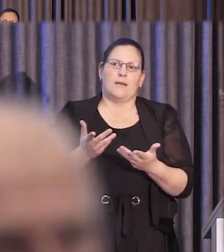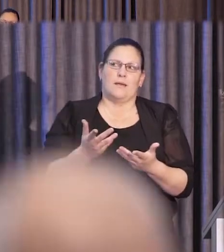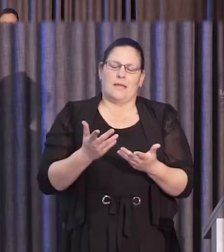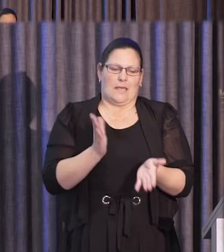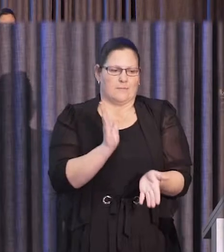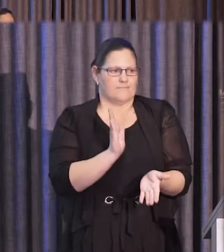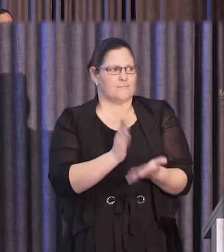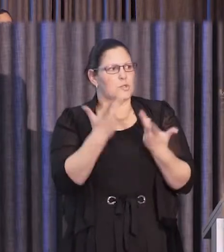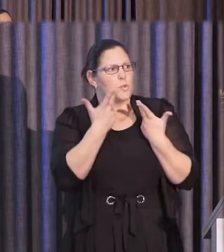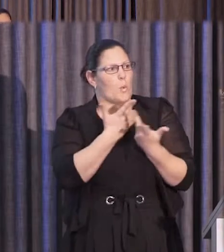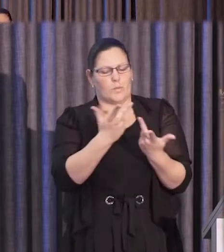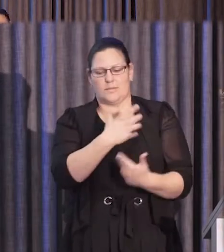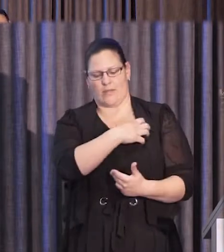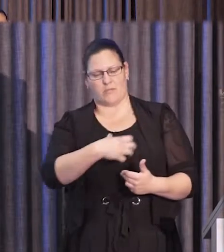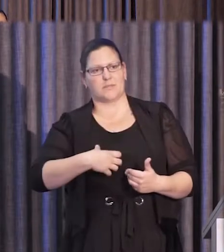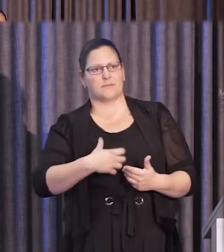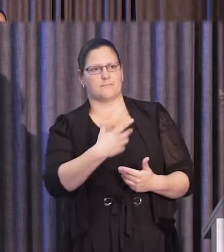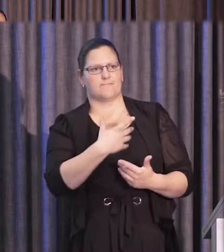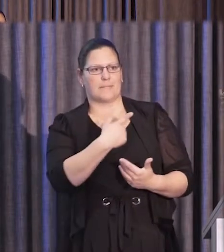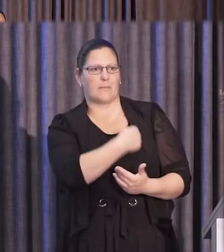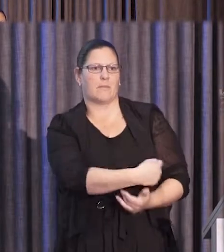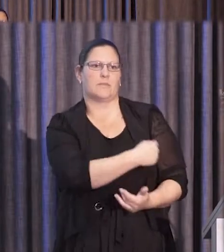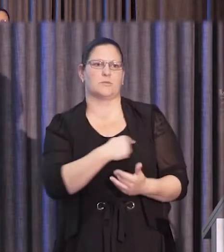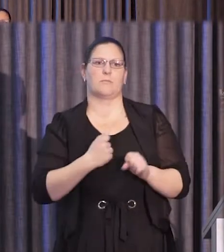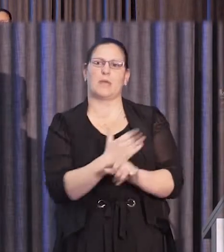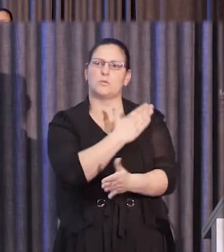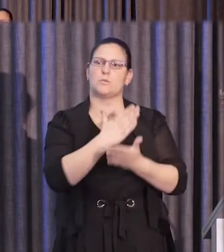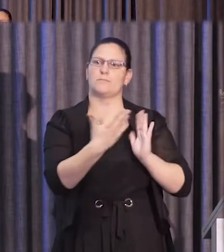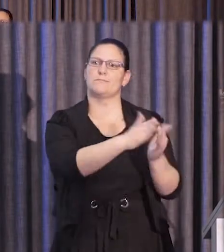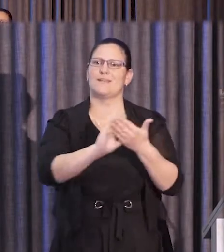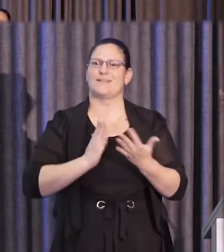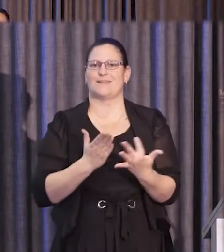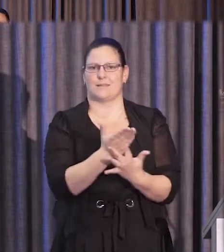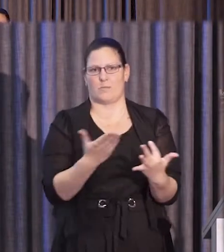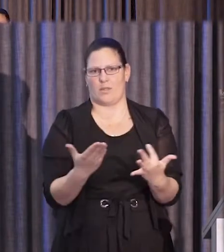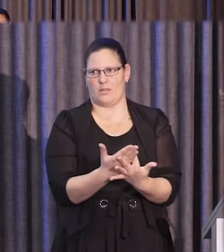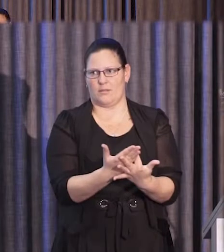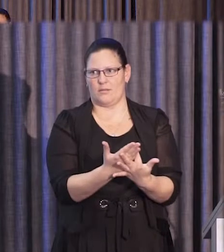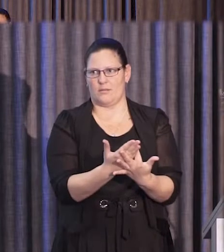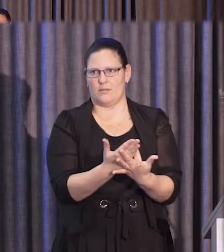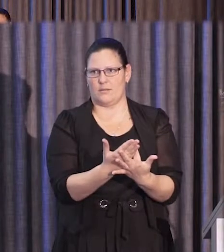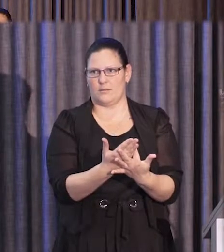of government to make communities accessible with some very constructive construction that people actually need in order to be able